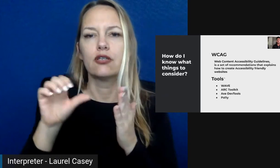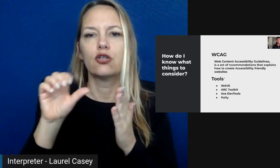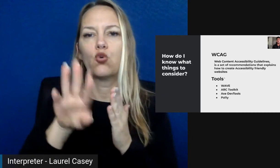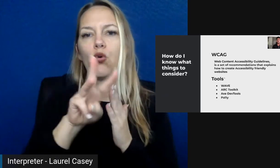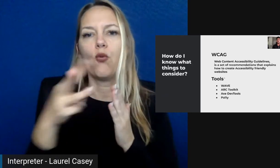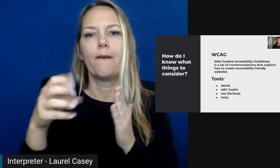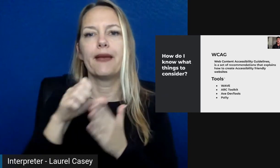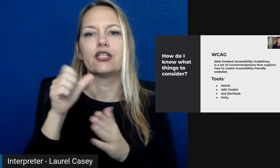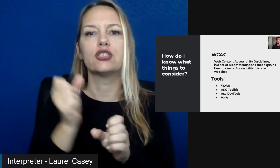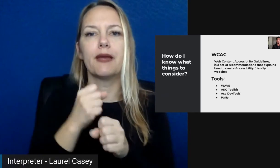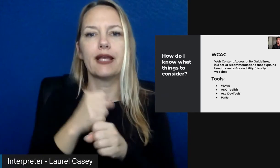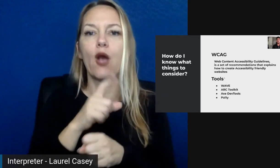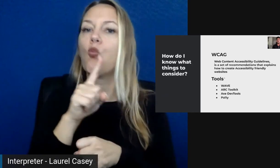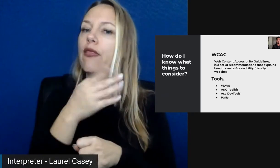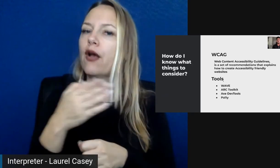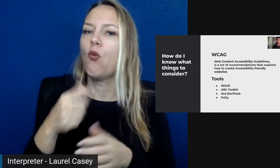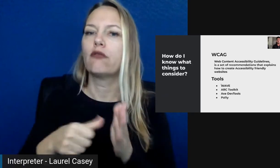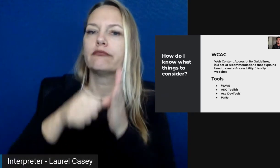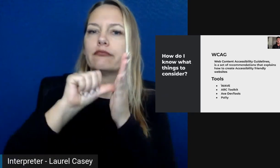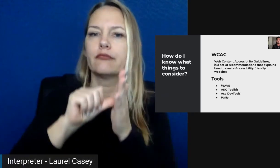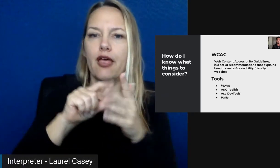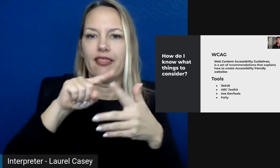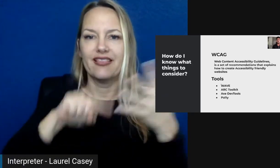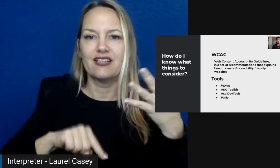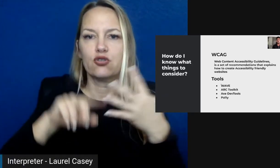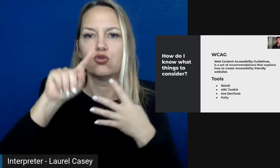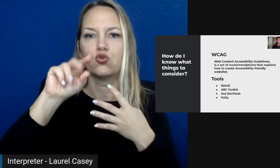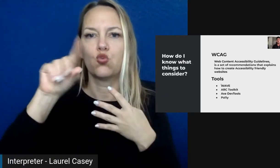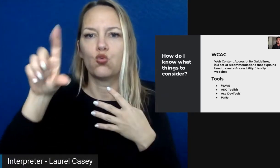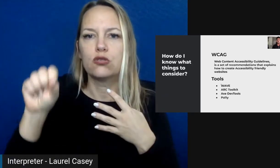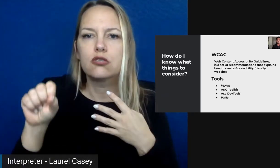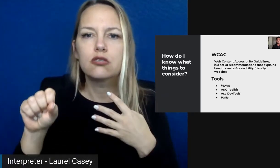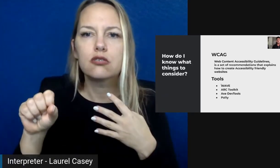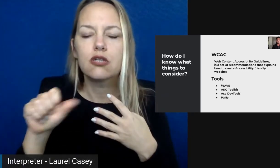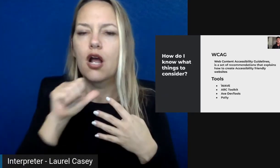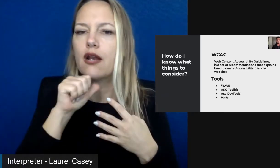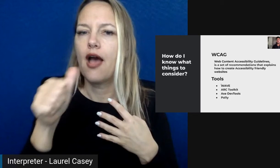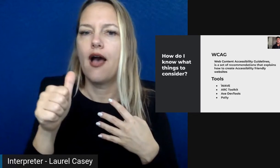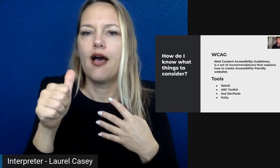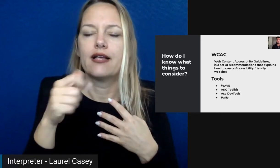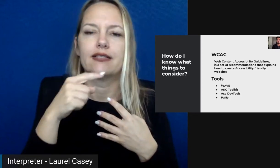One thing I want to highlight is that these tools are not going to tell you the hundred percent of the violations